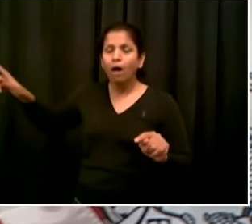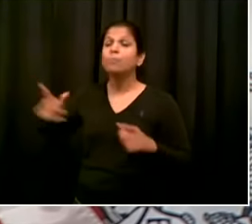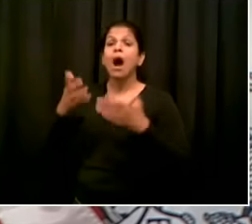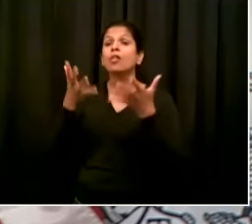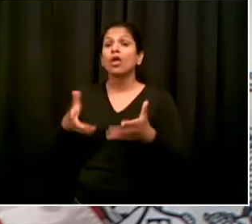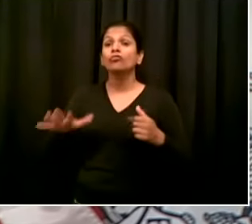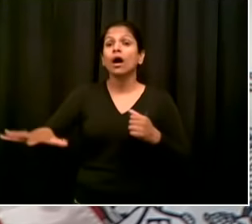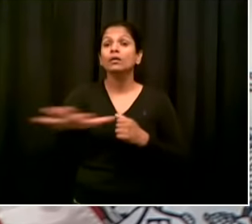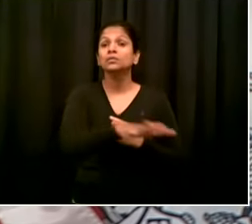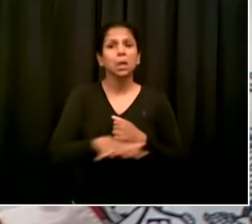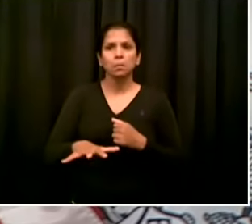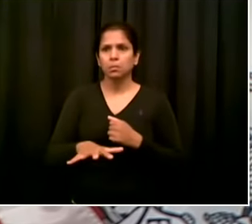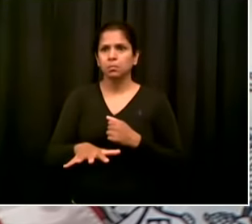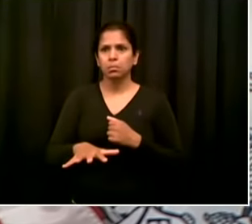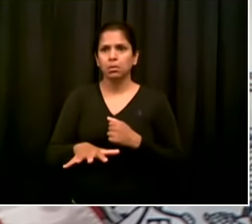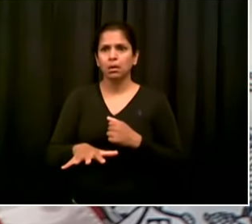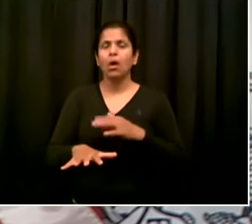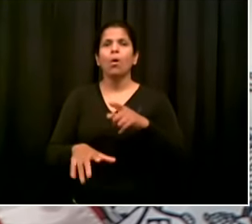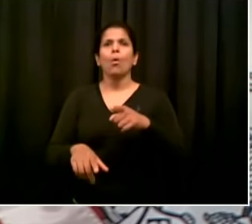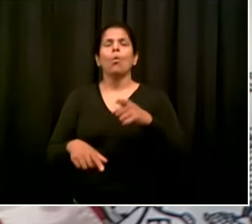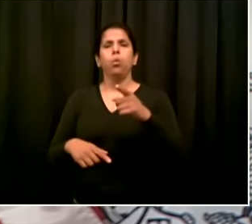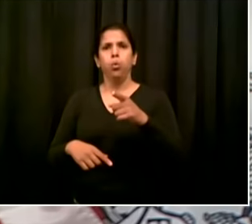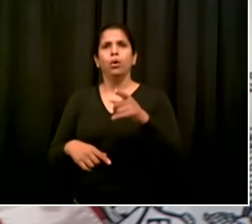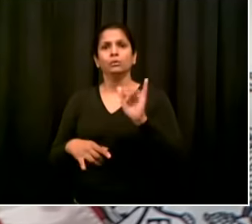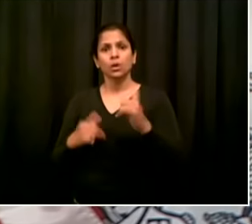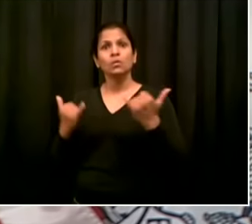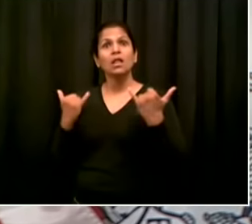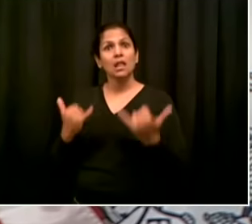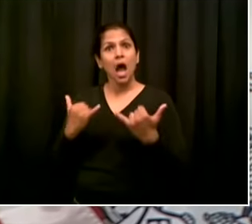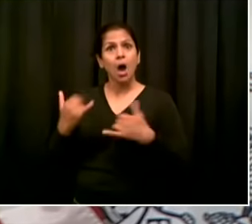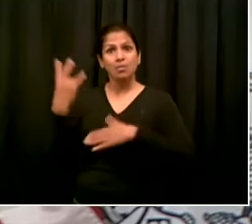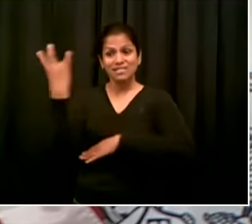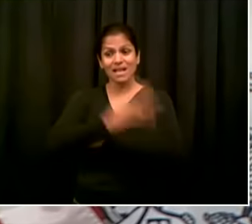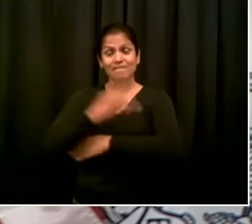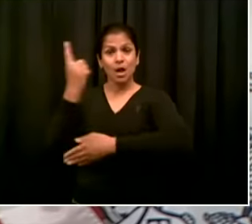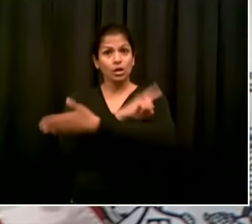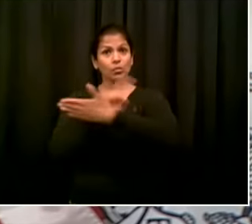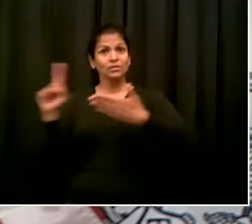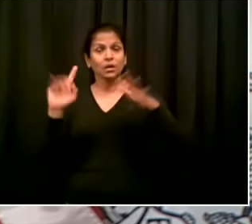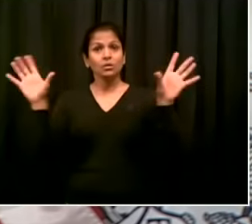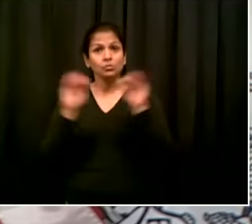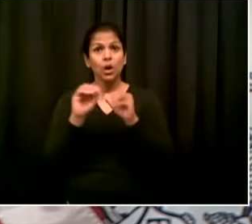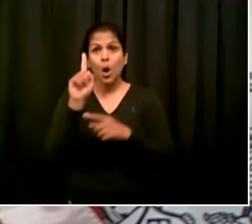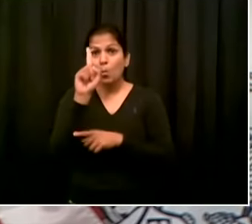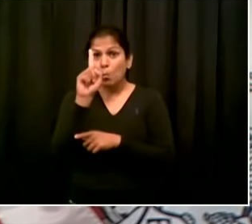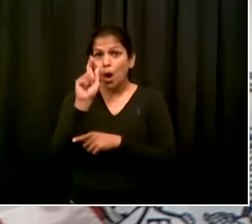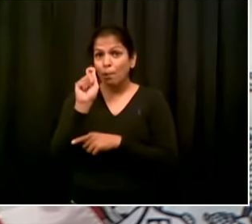ROLLING SEVEN DAY FIGURE. FIGURE? IT S I IMPORTANT TO CLARIFY. I ASID CLEARLY